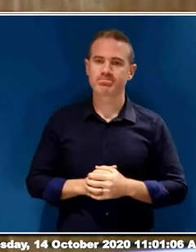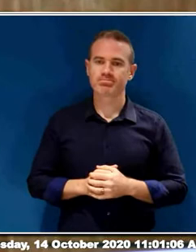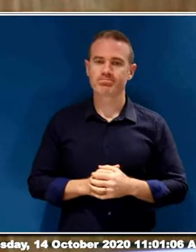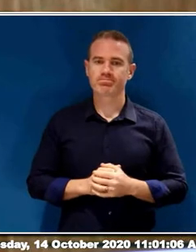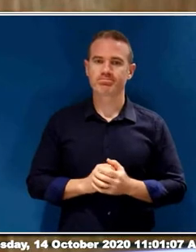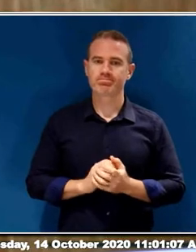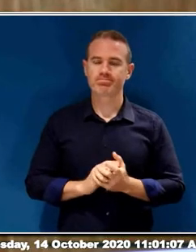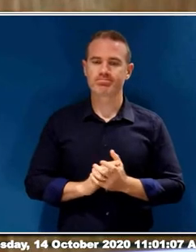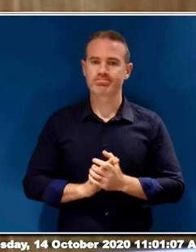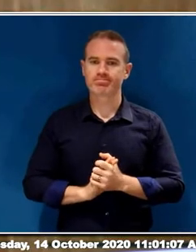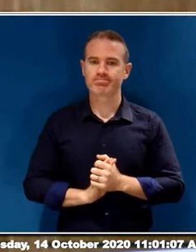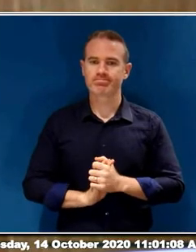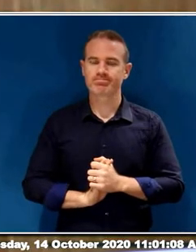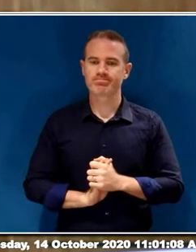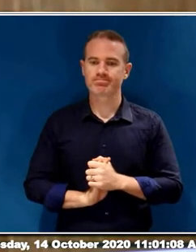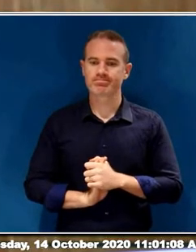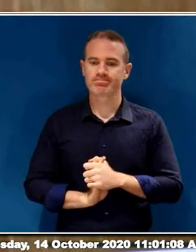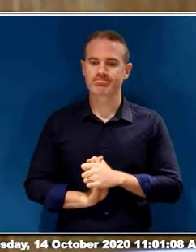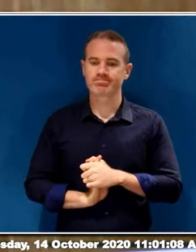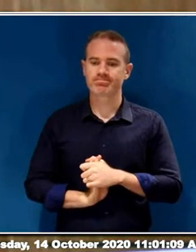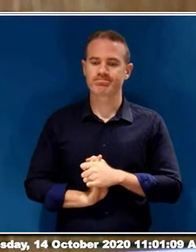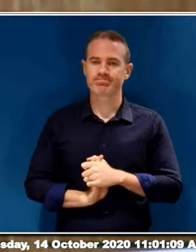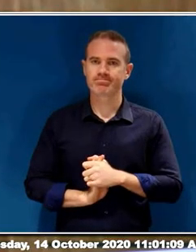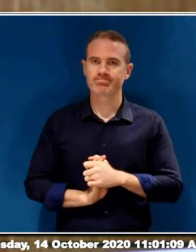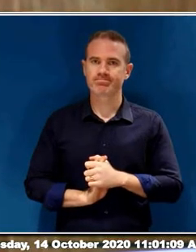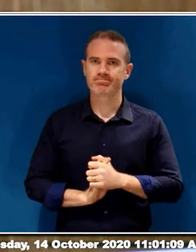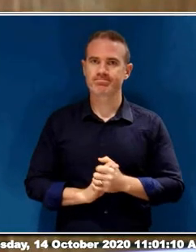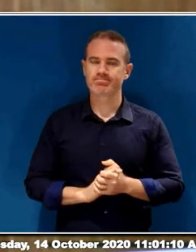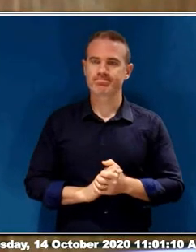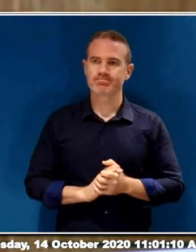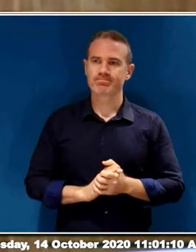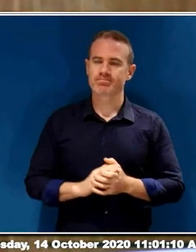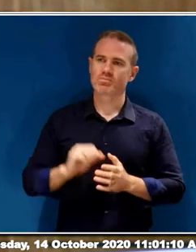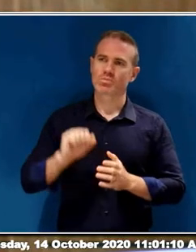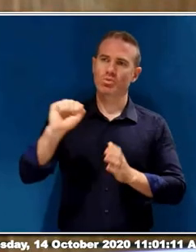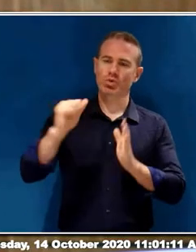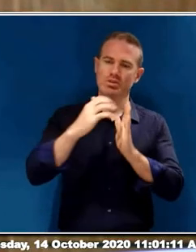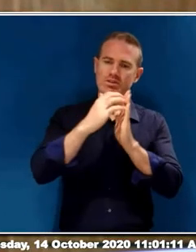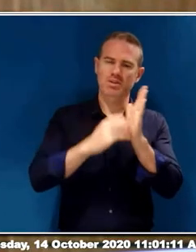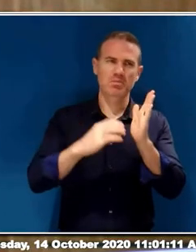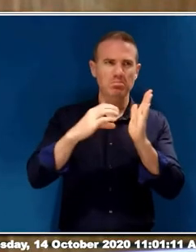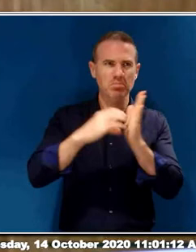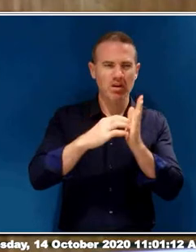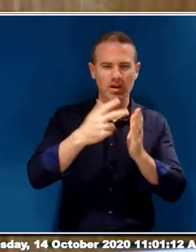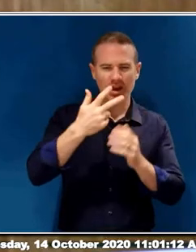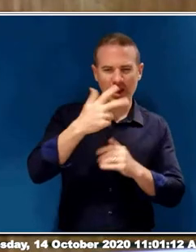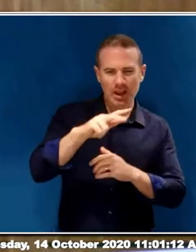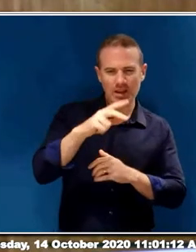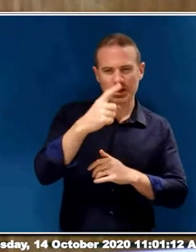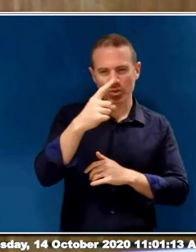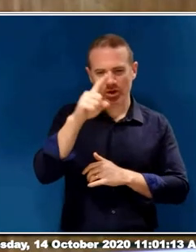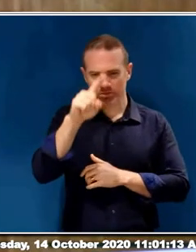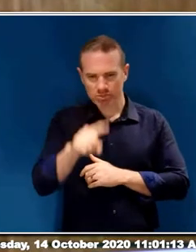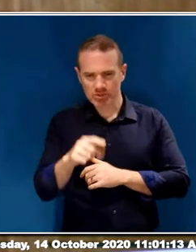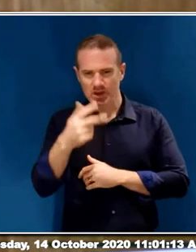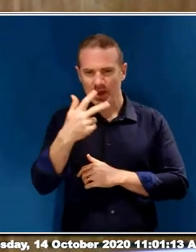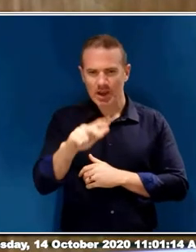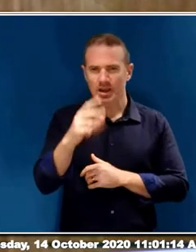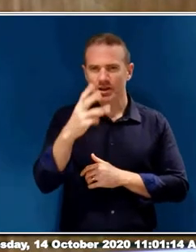In your statement at around paragraphs 81 to 83, you indicated a number of behaviour incidents in a one year at School 2